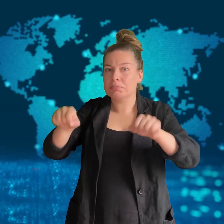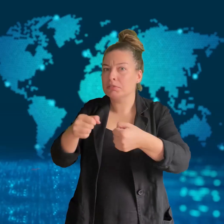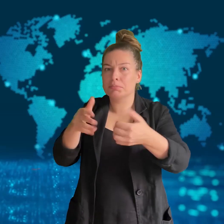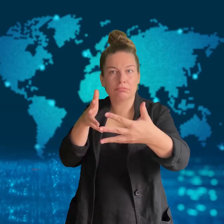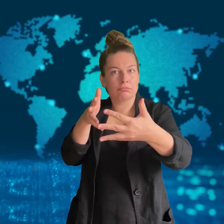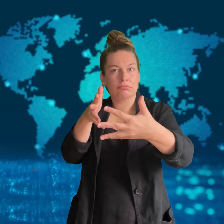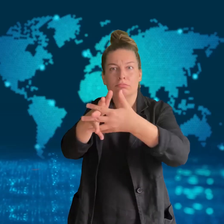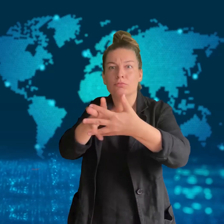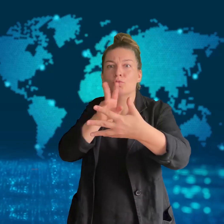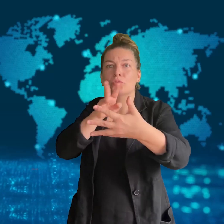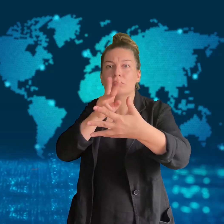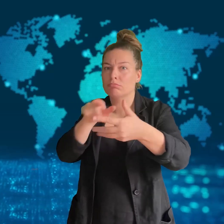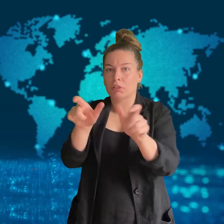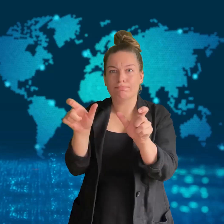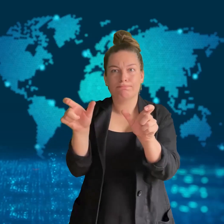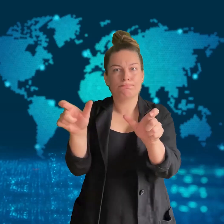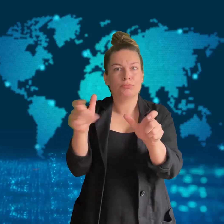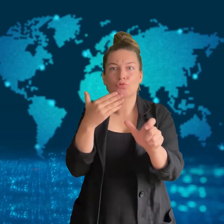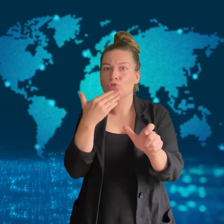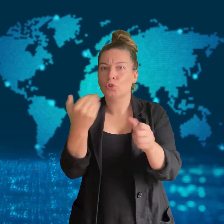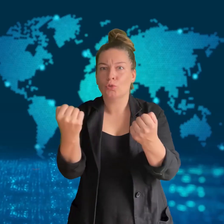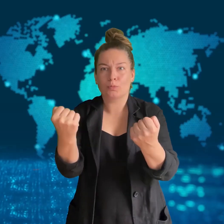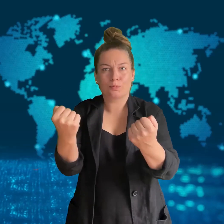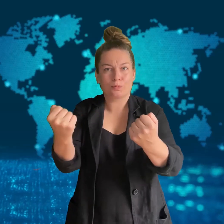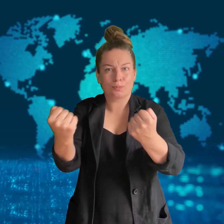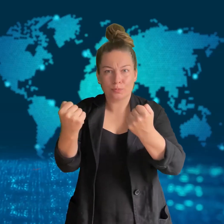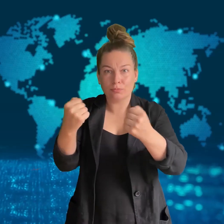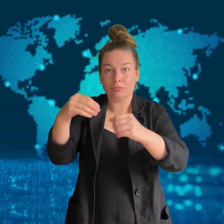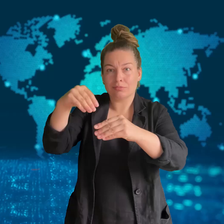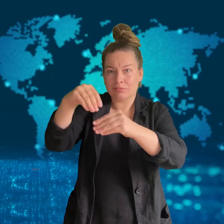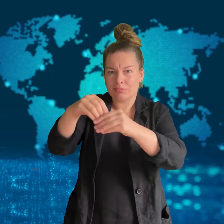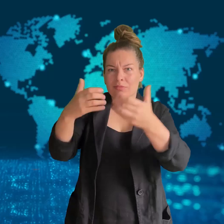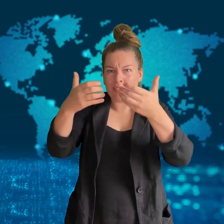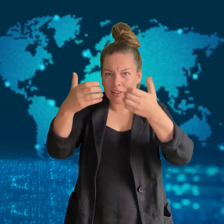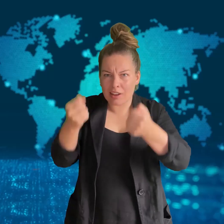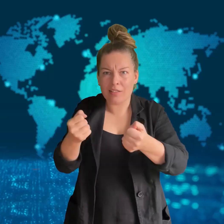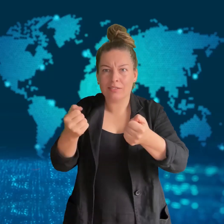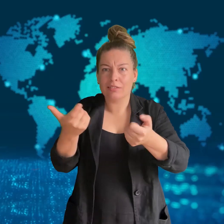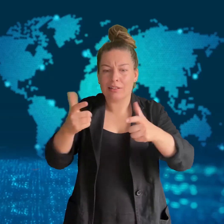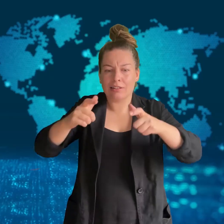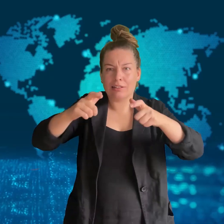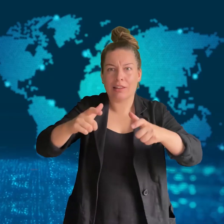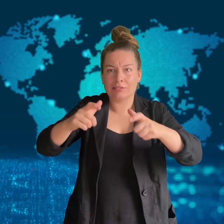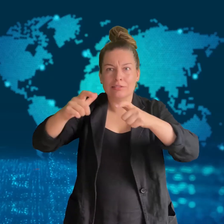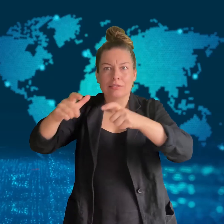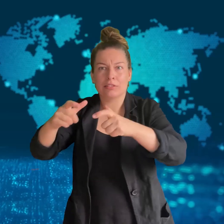two super-encrypted hard drives.